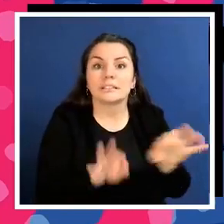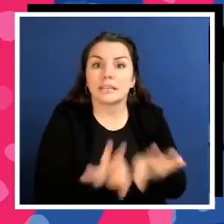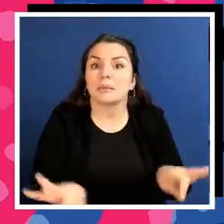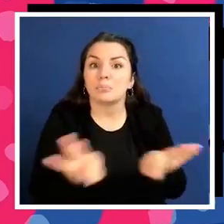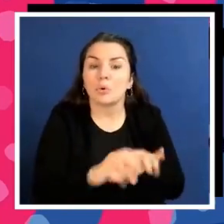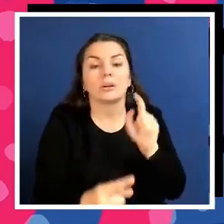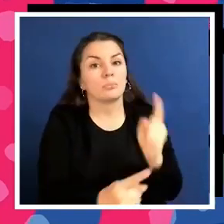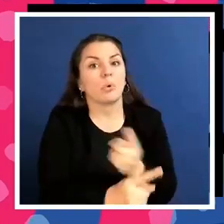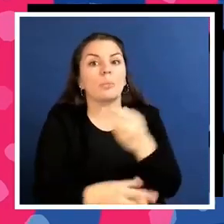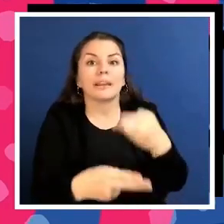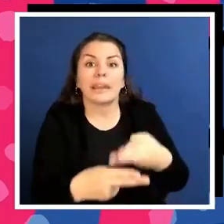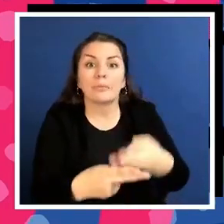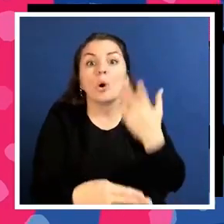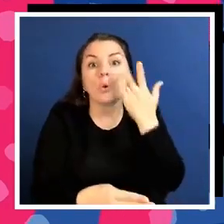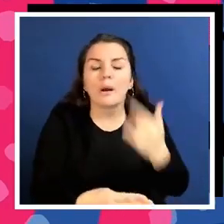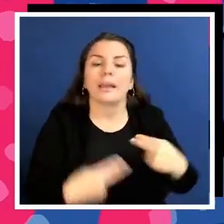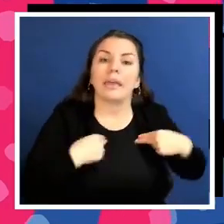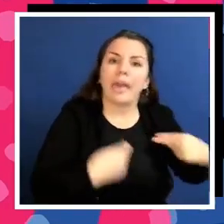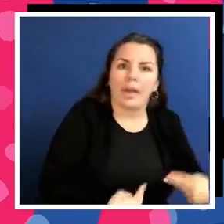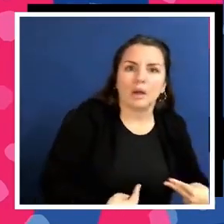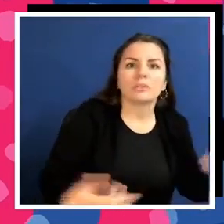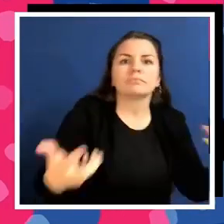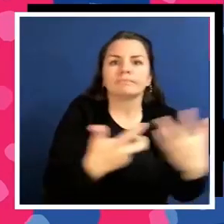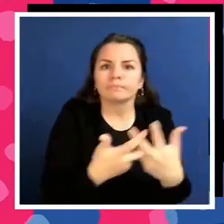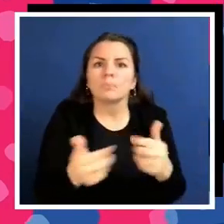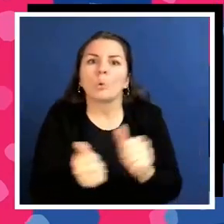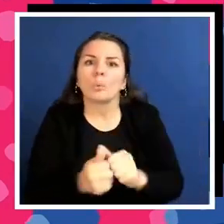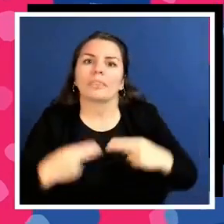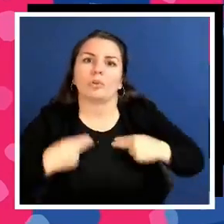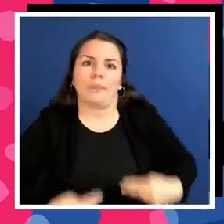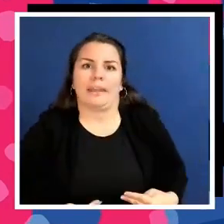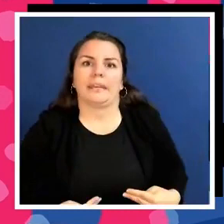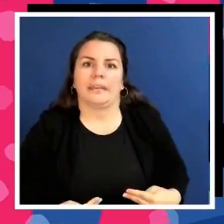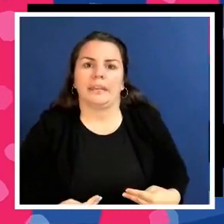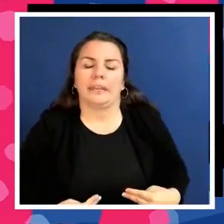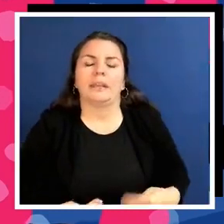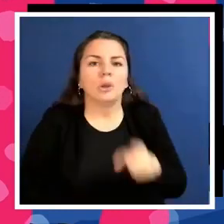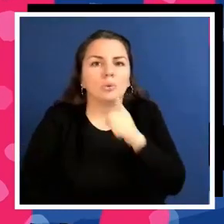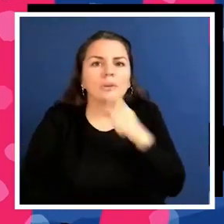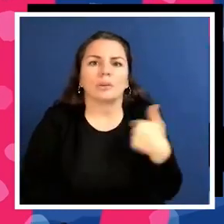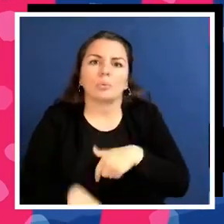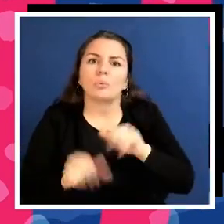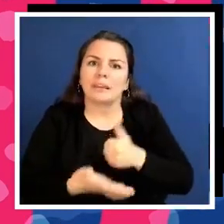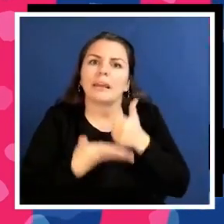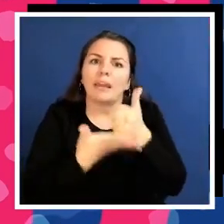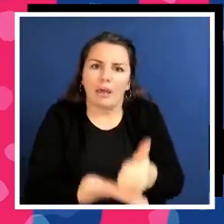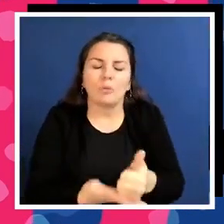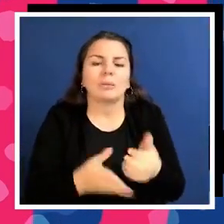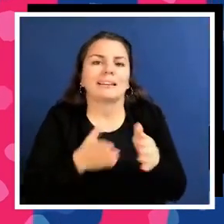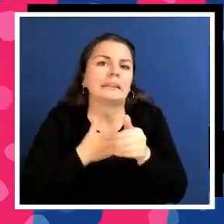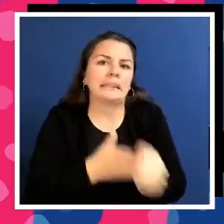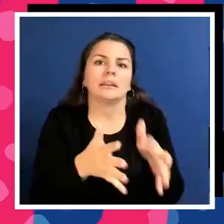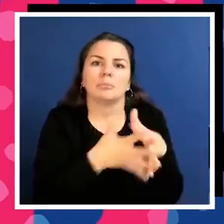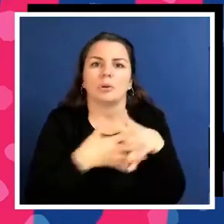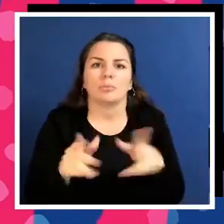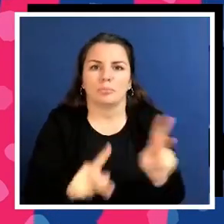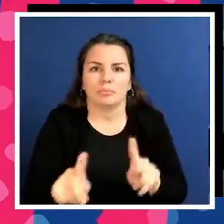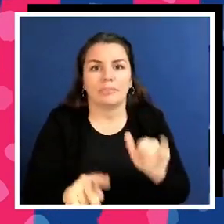WILL BE CRITICAL TO THESE EFFORTS. YOU CAN'T SEPARATETEEALTLTFROMOM